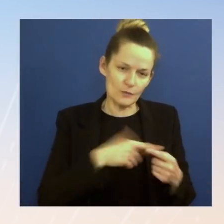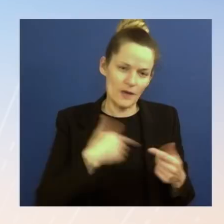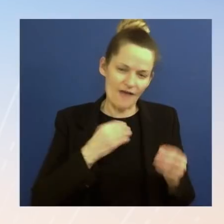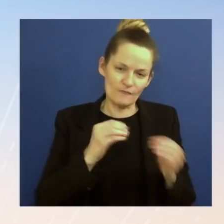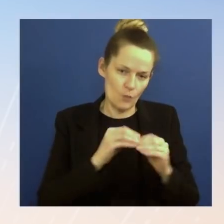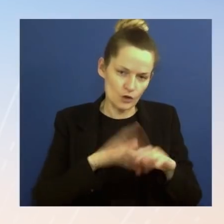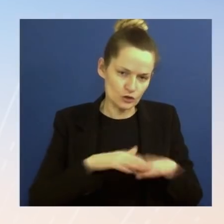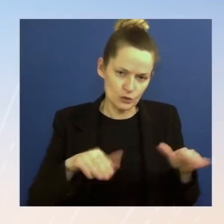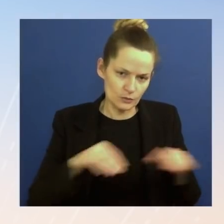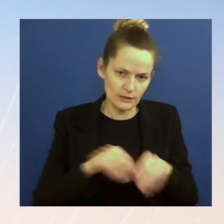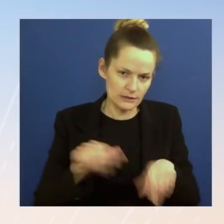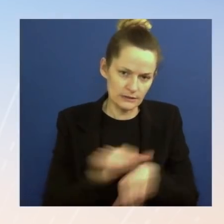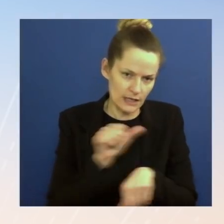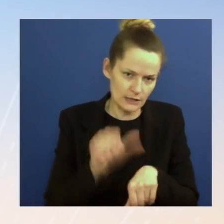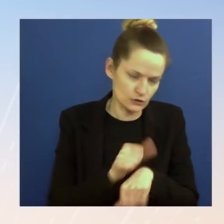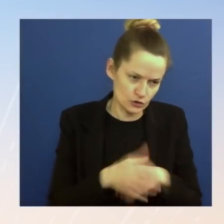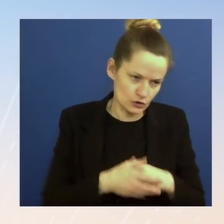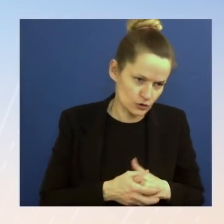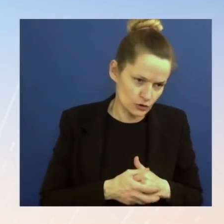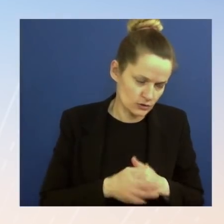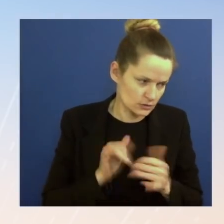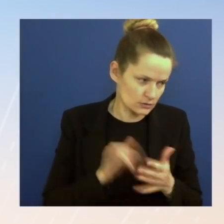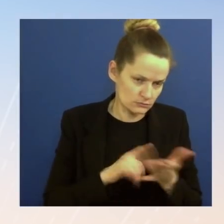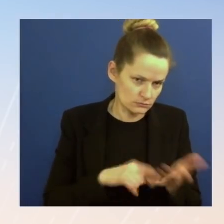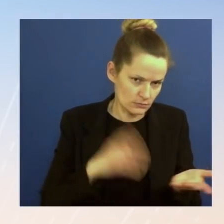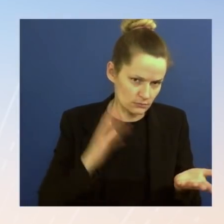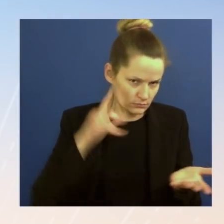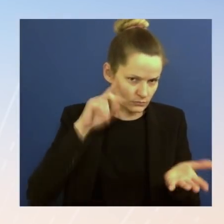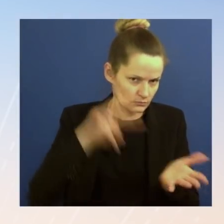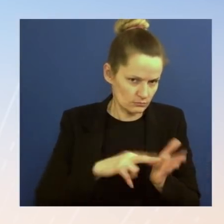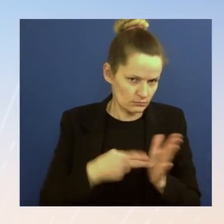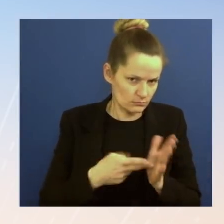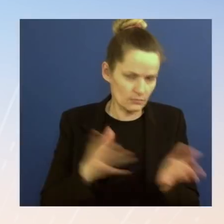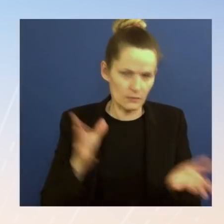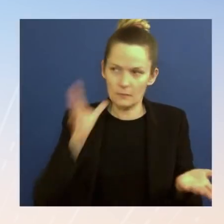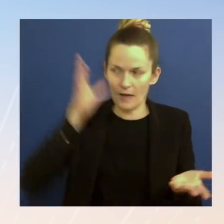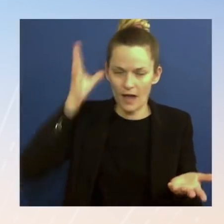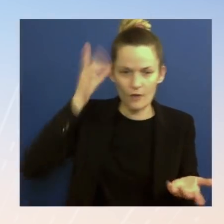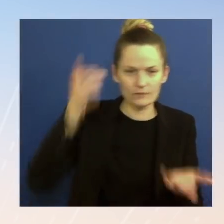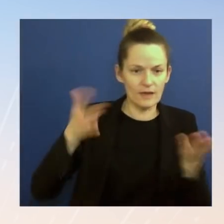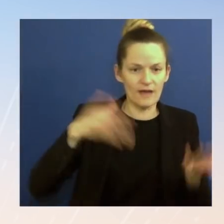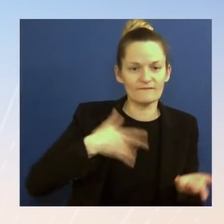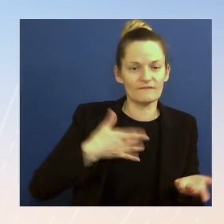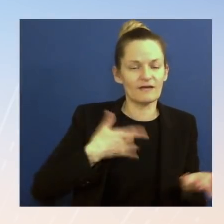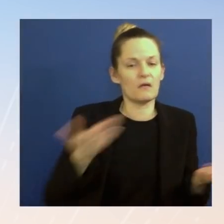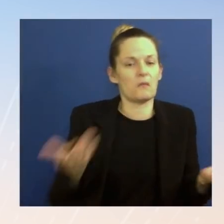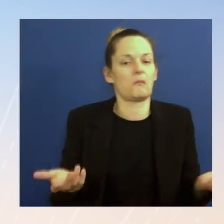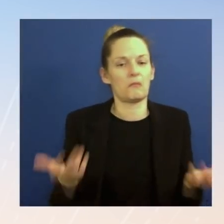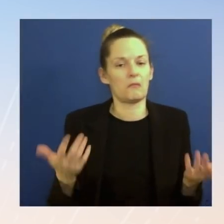incentivize parents sending kids on a journey that's treacherous and dangerous across the border.